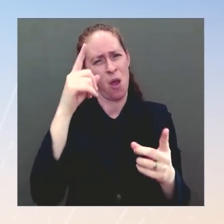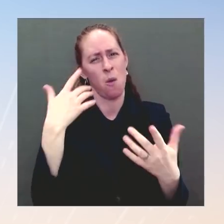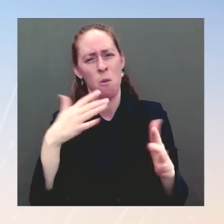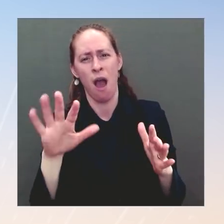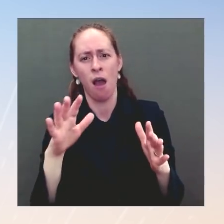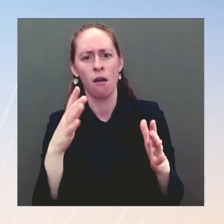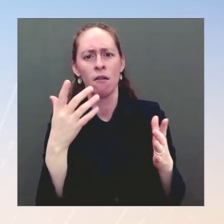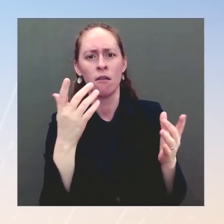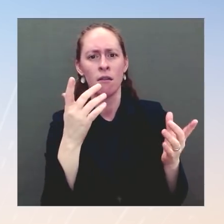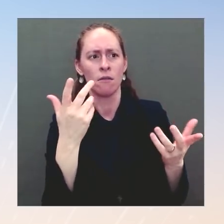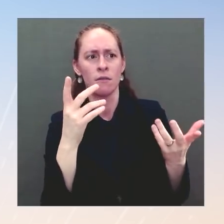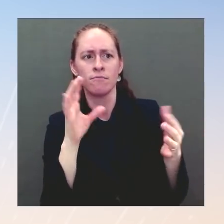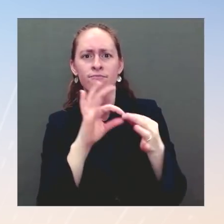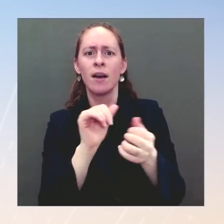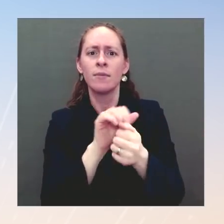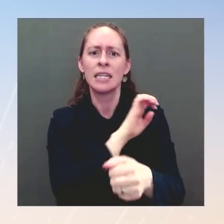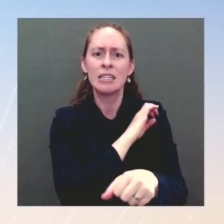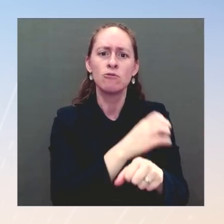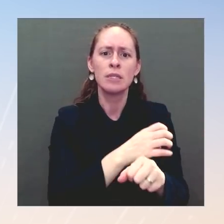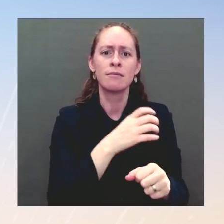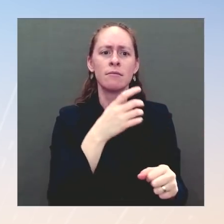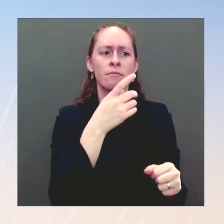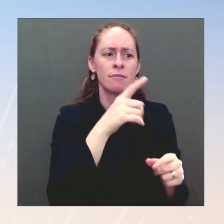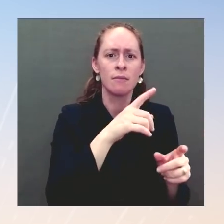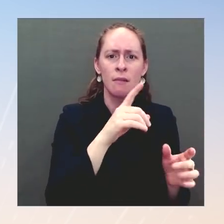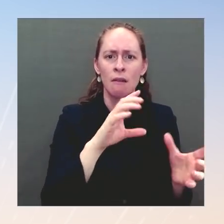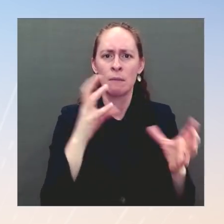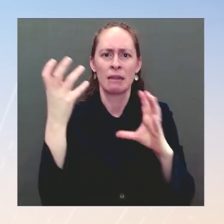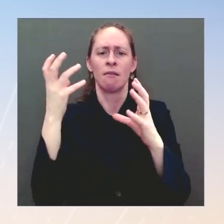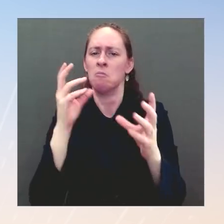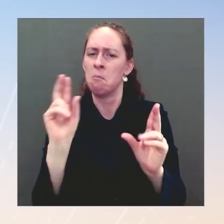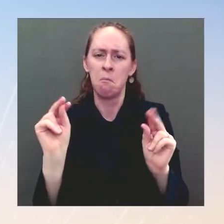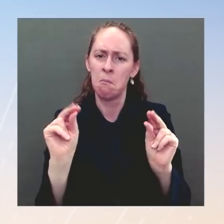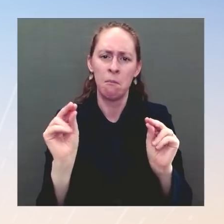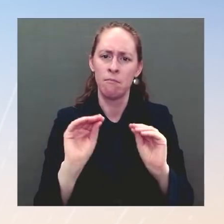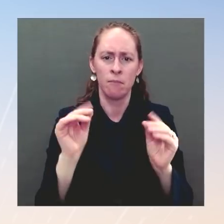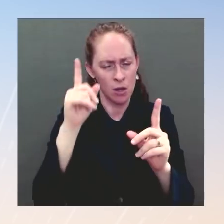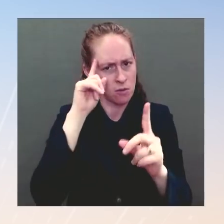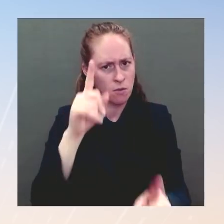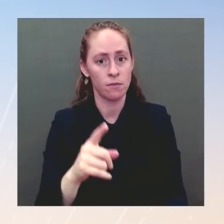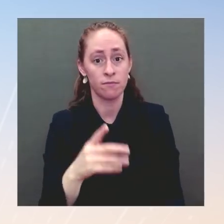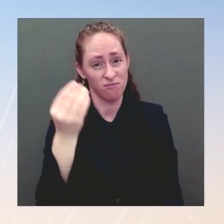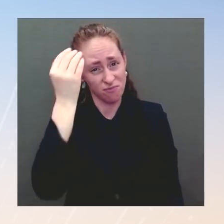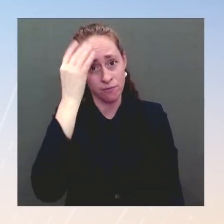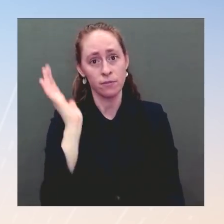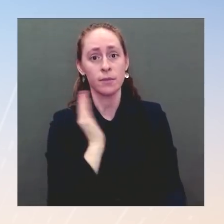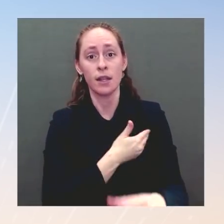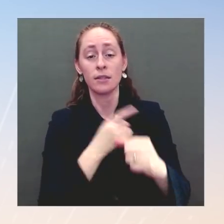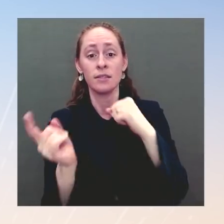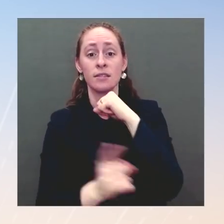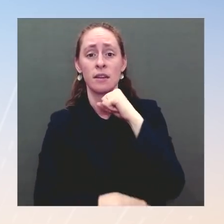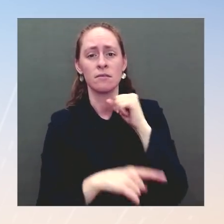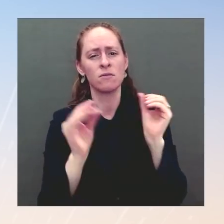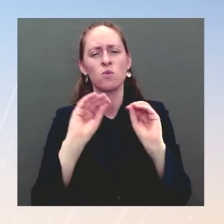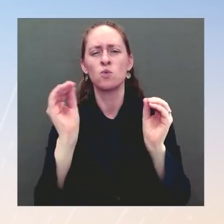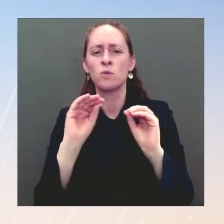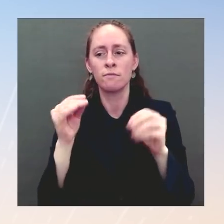but there is not an impact from the sanctions we've announced on the American public. It really depends, in part, on what President Putin does in many regards.